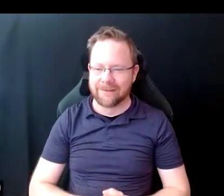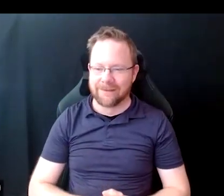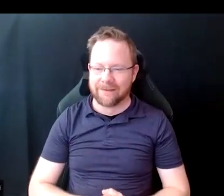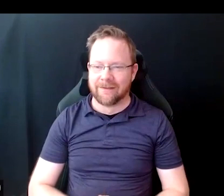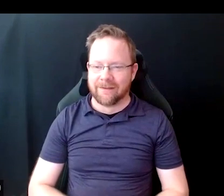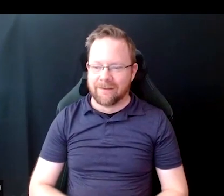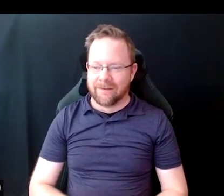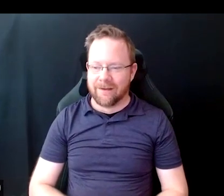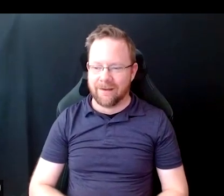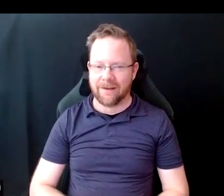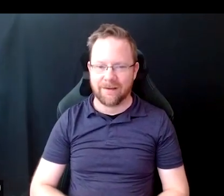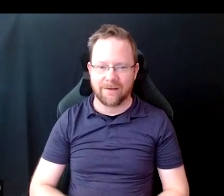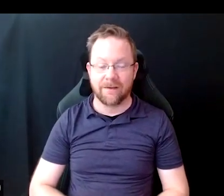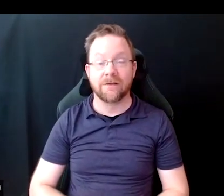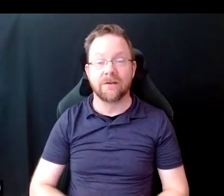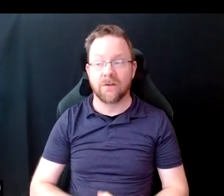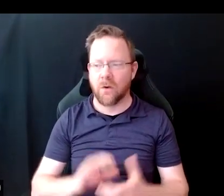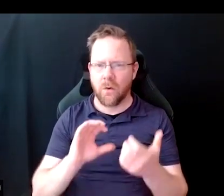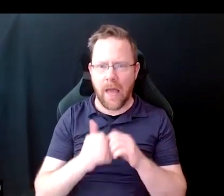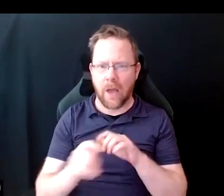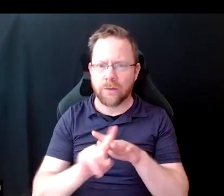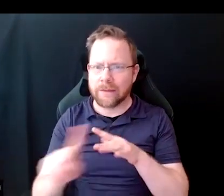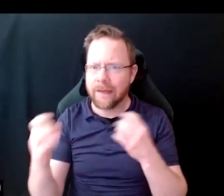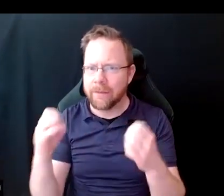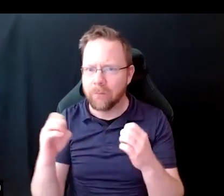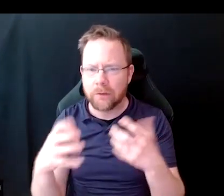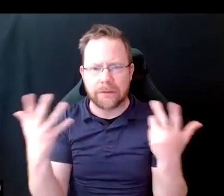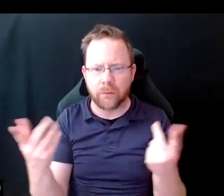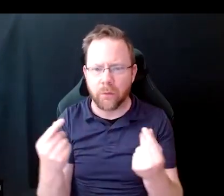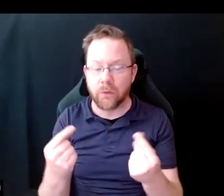The question of evacuation becomes how do you evacuate a bus?